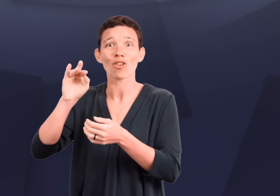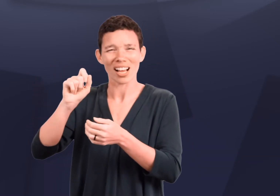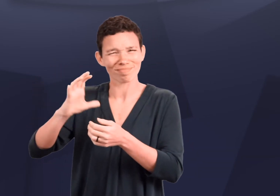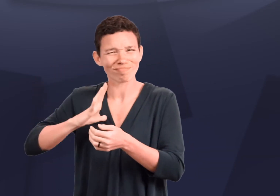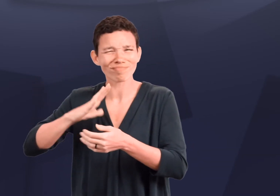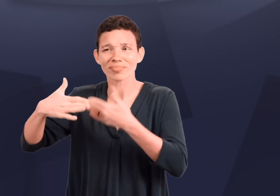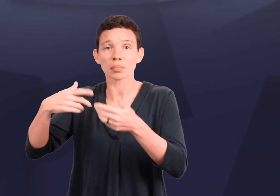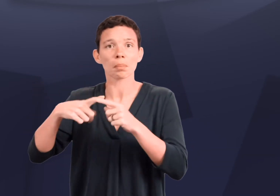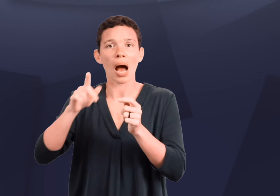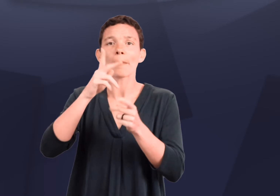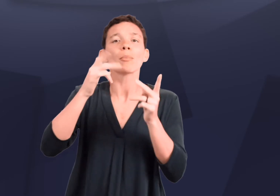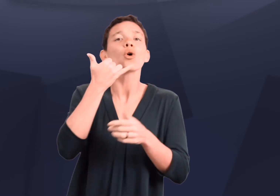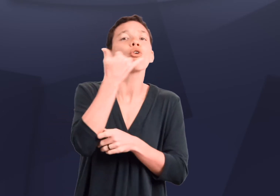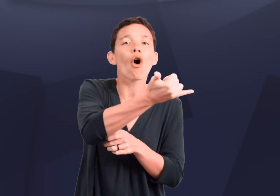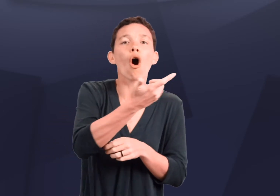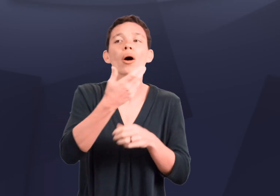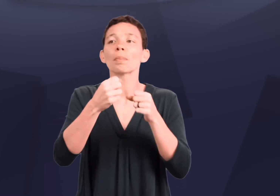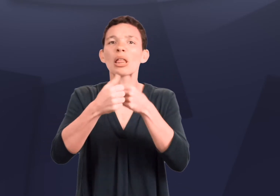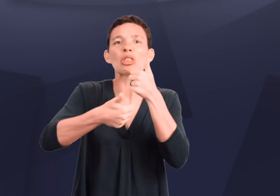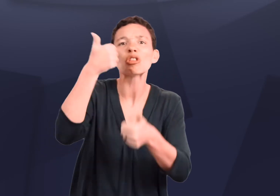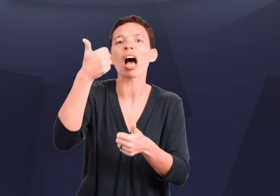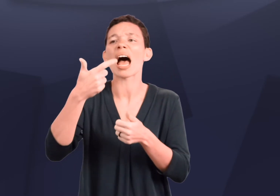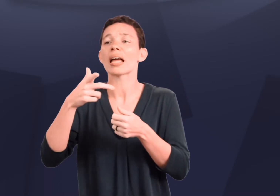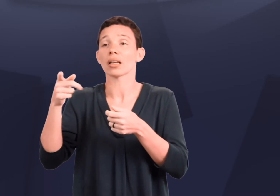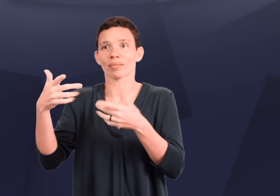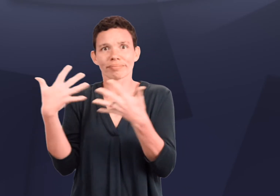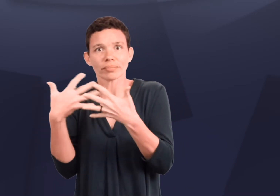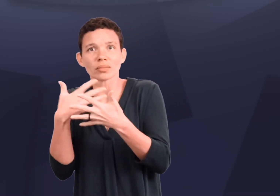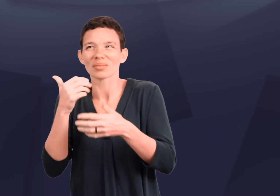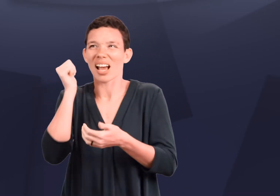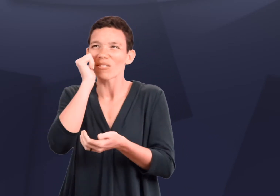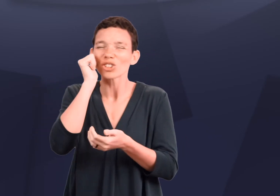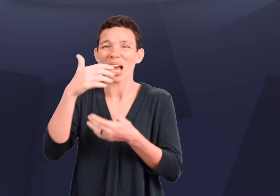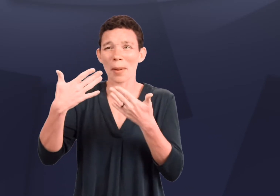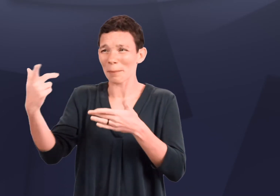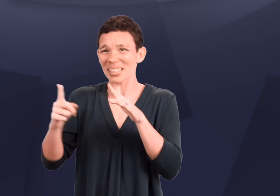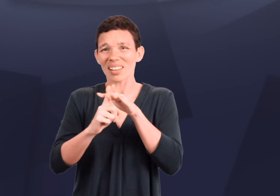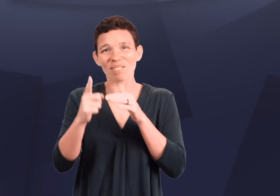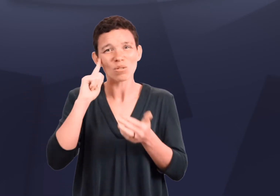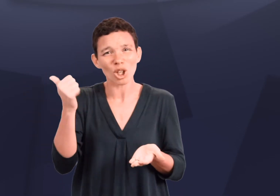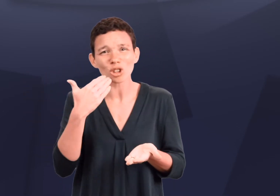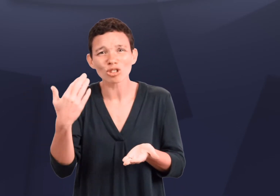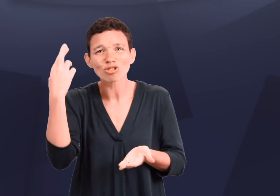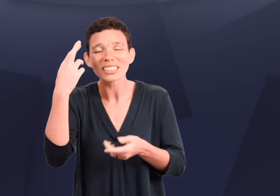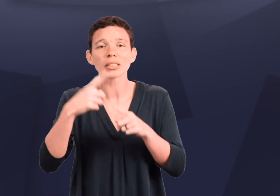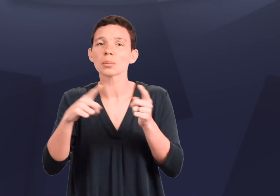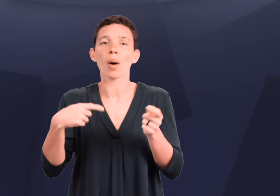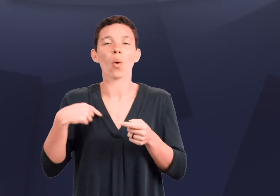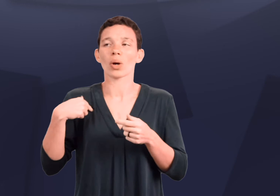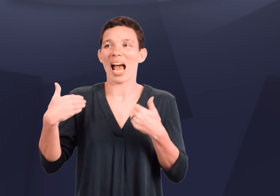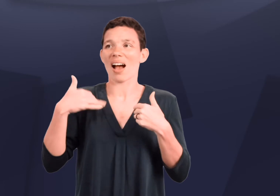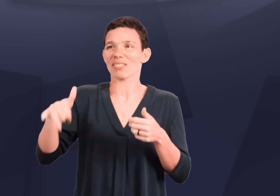There are restaurants with undocumented immigrant employees living in daily fear because of others threatening to call ICE.